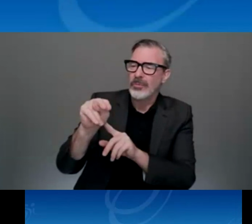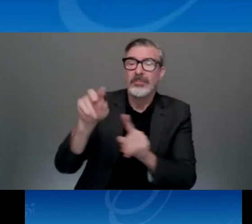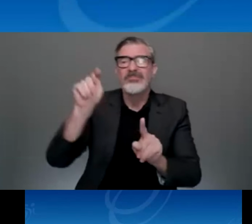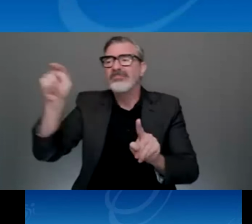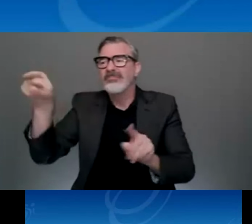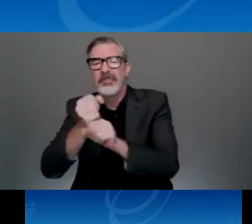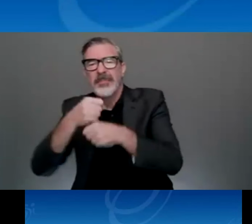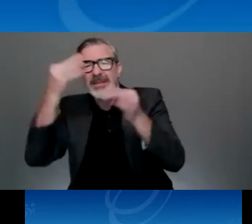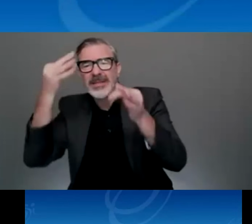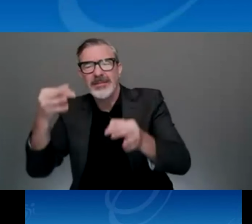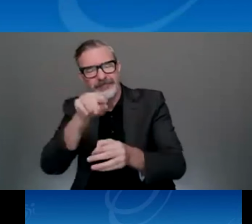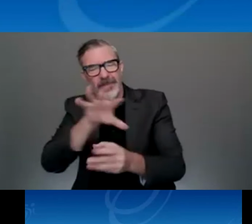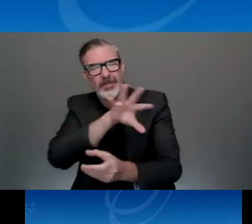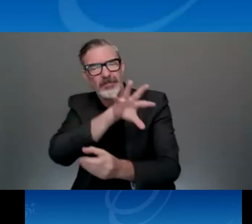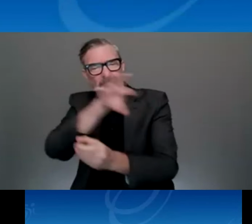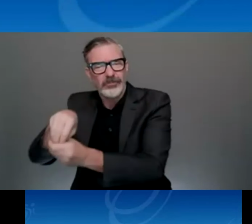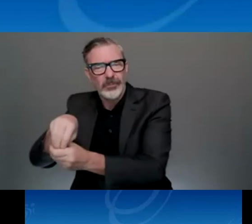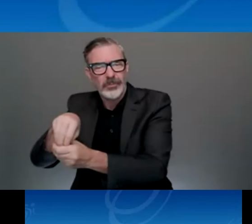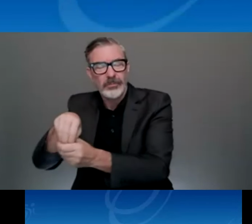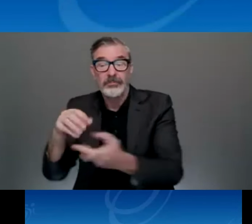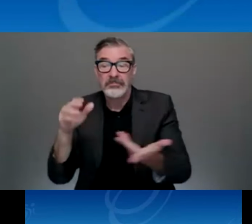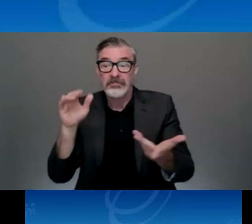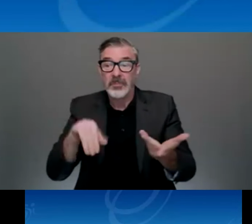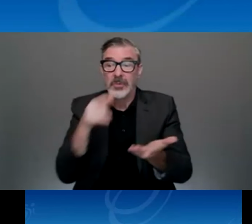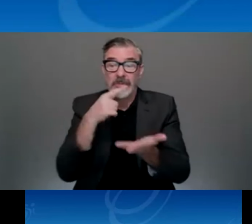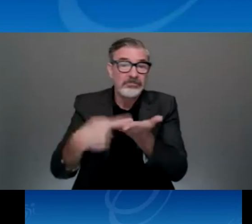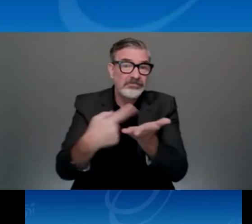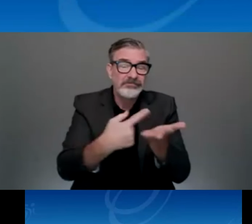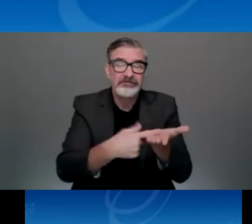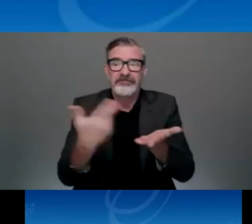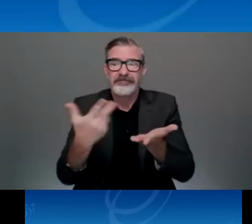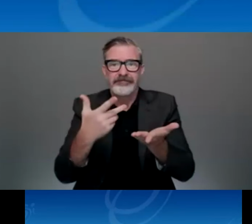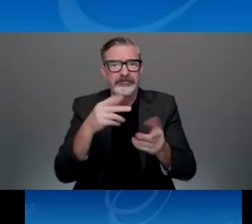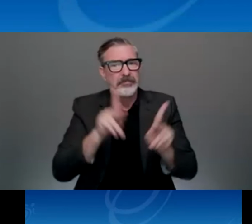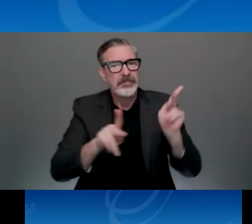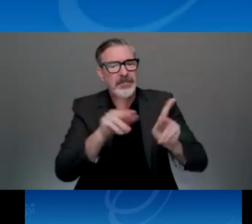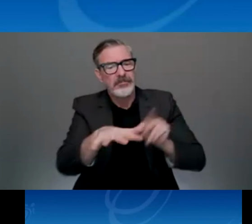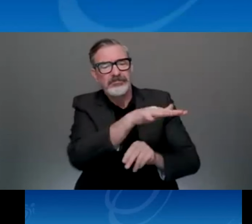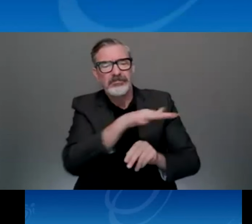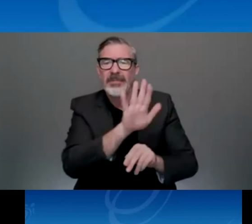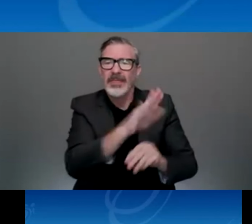Together, we'll explore the valuable integrating the value of integrating